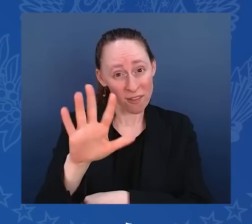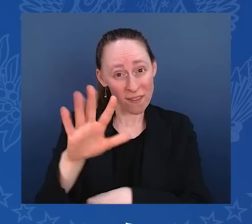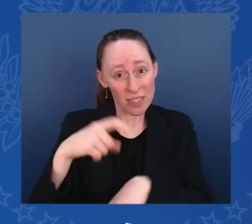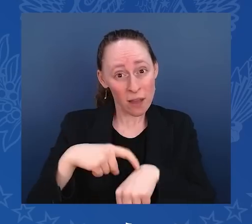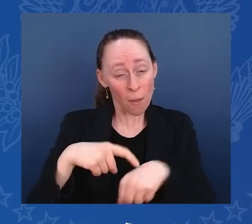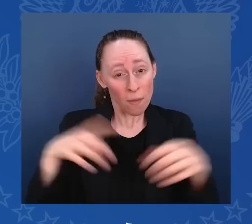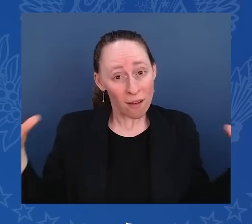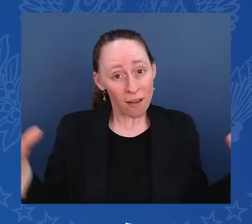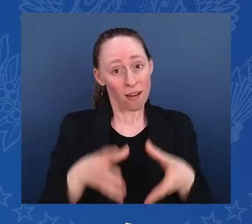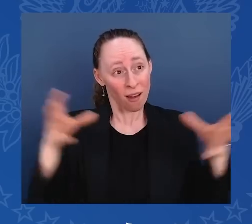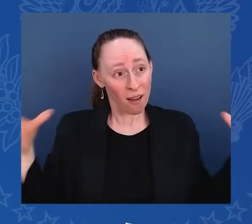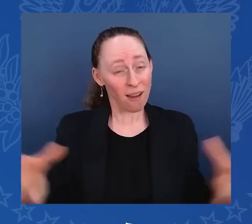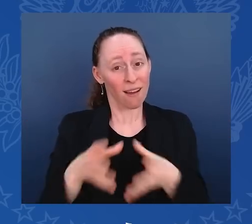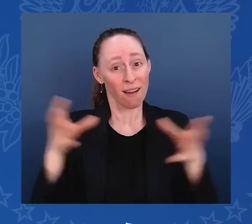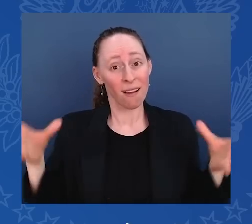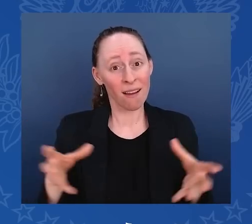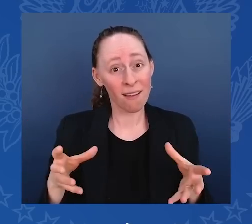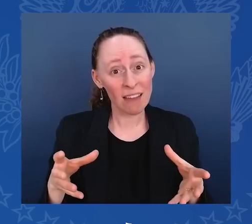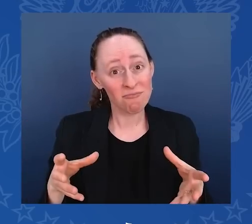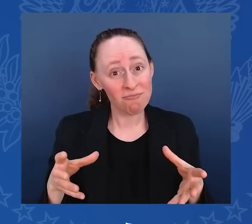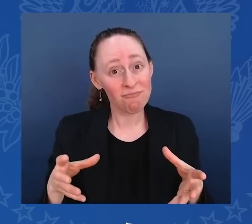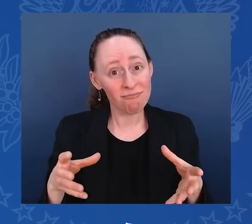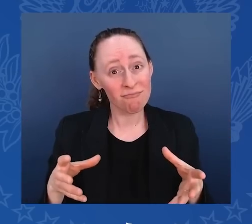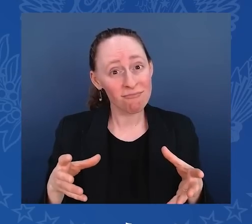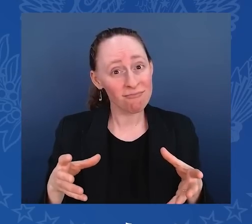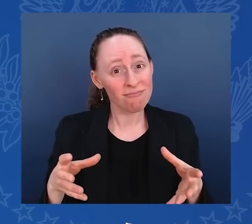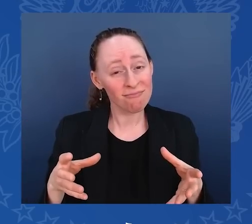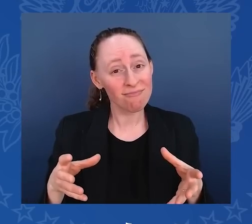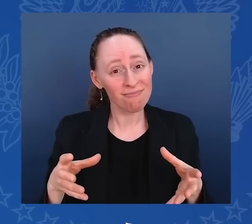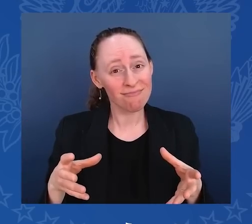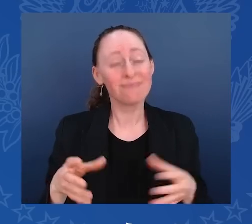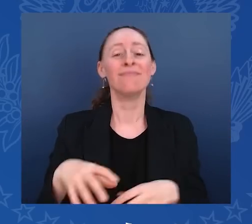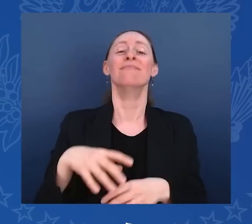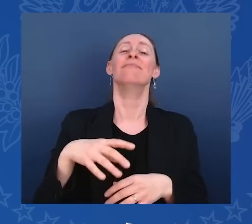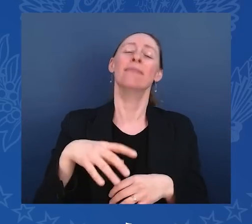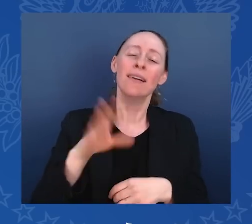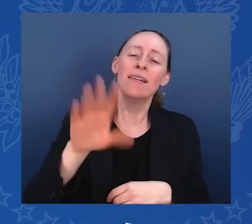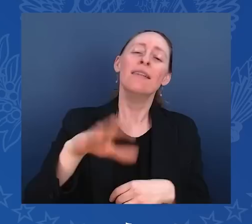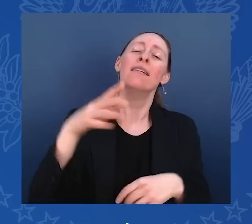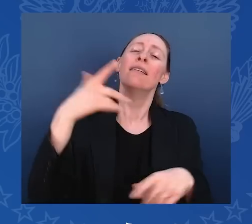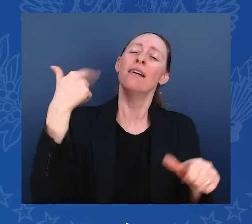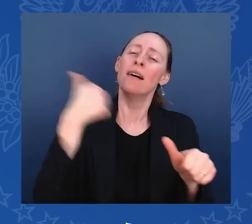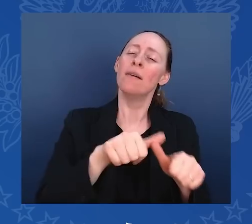to remember the names of those who served so well. Dianne Feinstein. Sheldon Whitehouse.